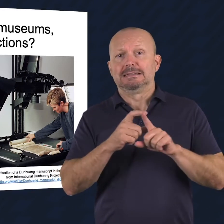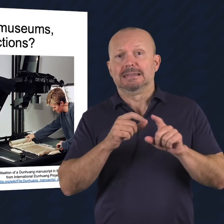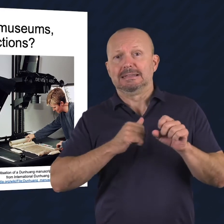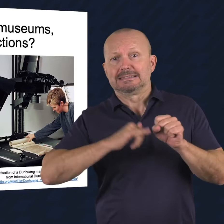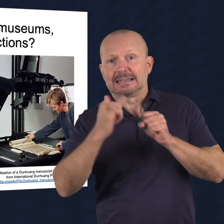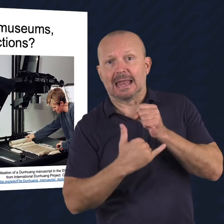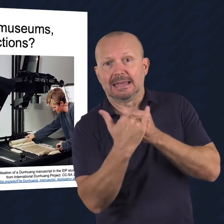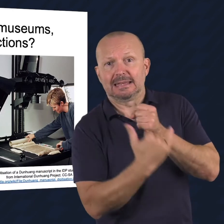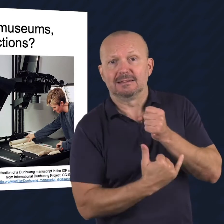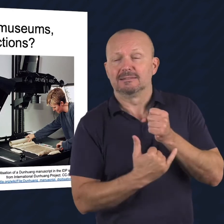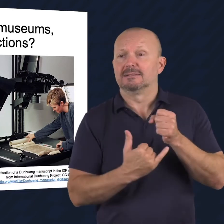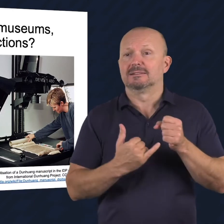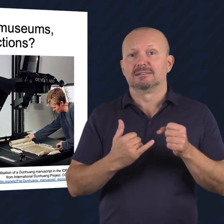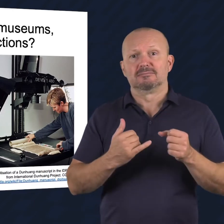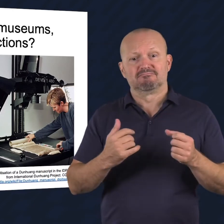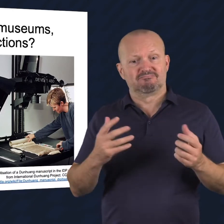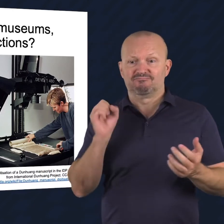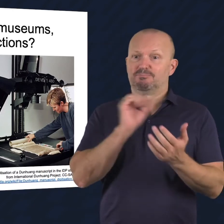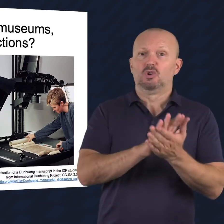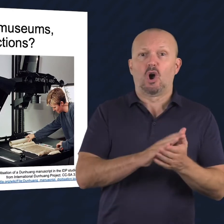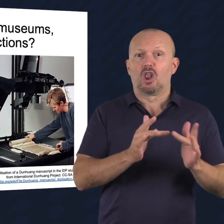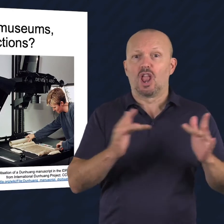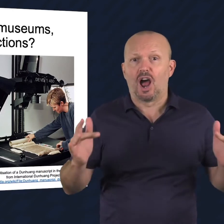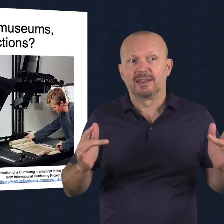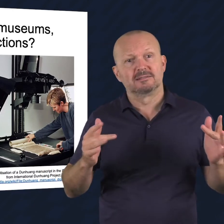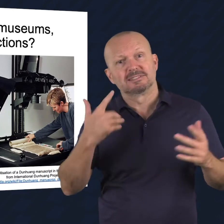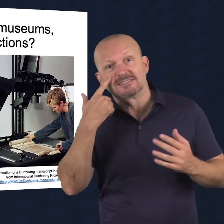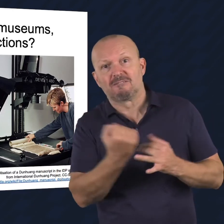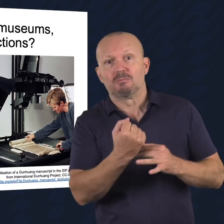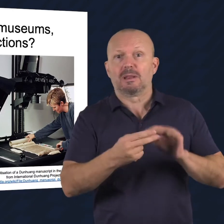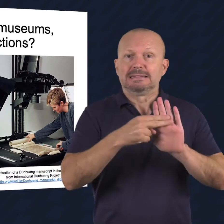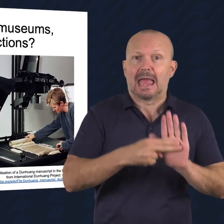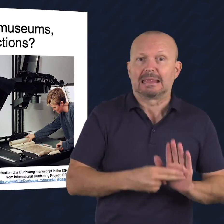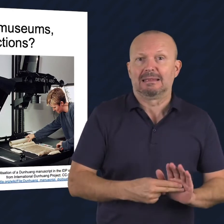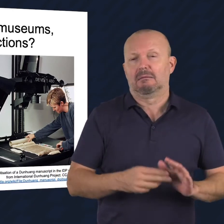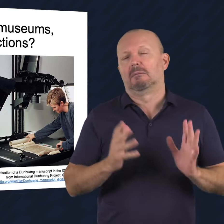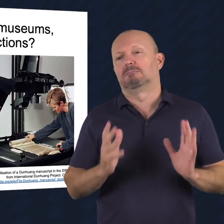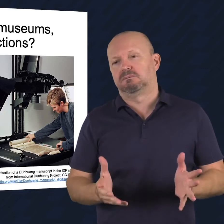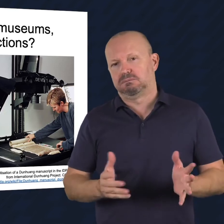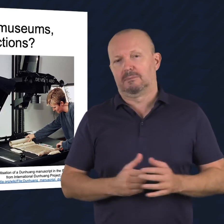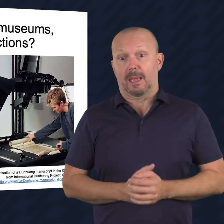licencing, making material discoverable online. But, recent developments in technology have led